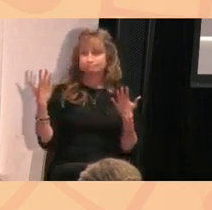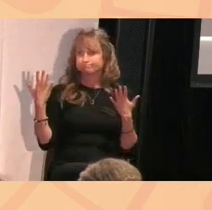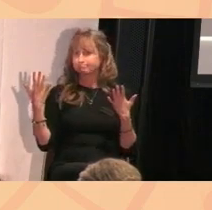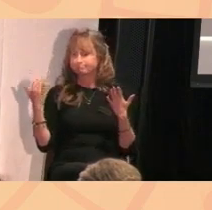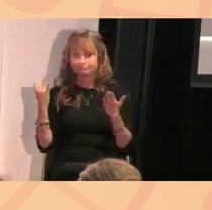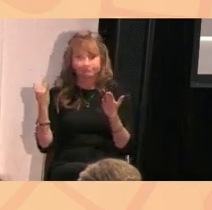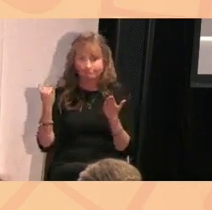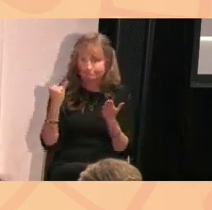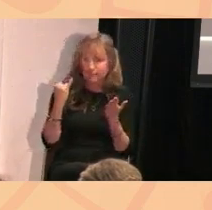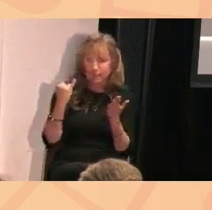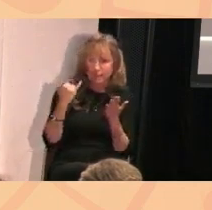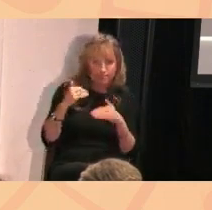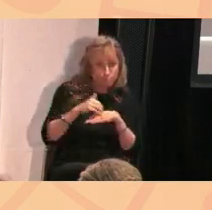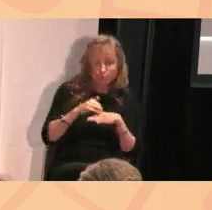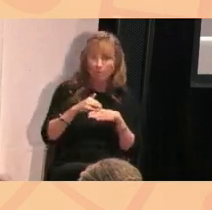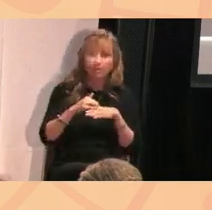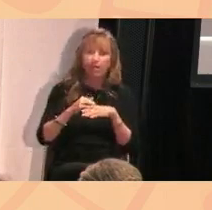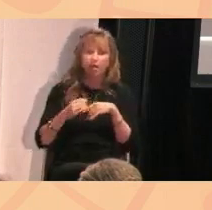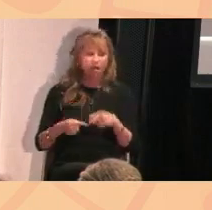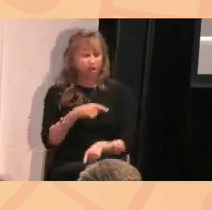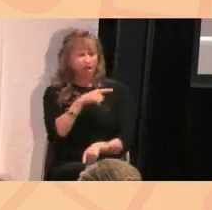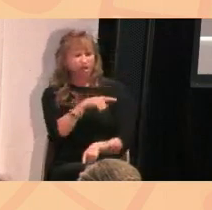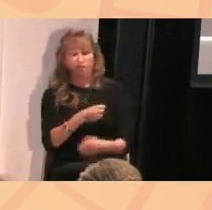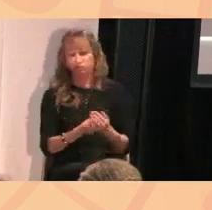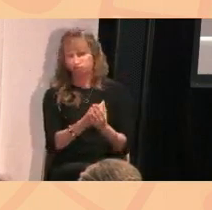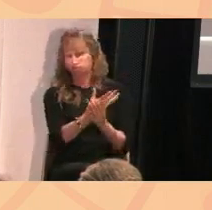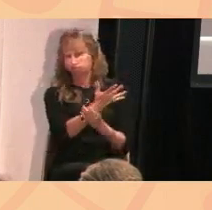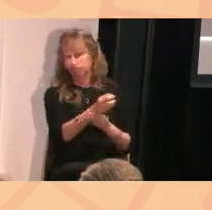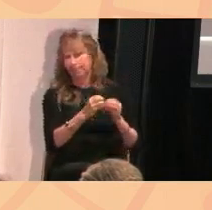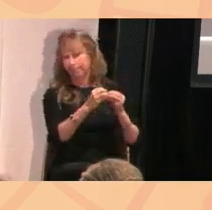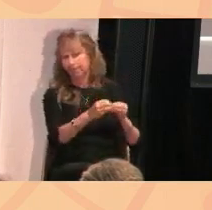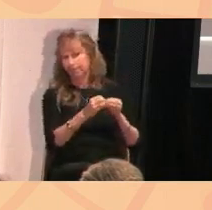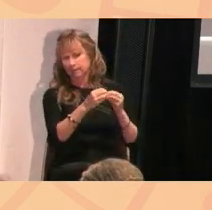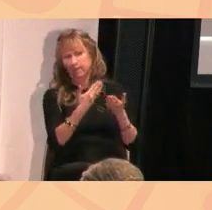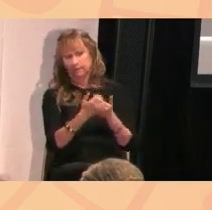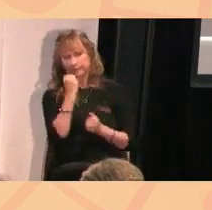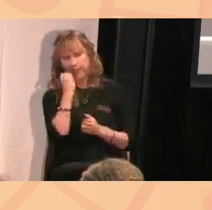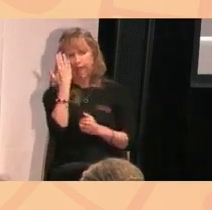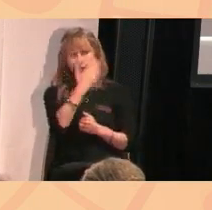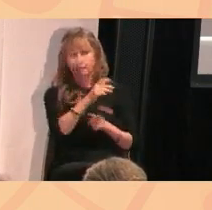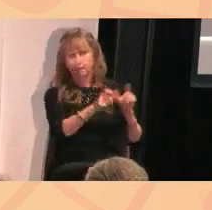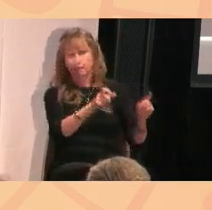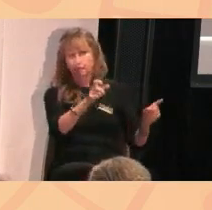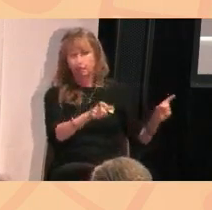At the time, it was a fair price. But I did not want to have any impediment